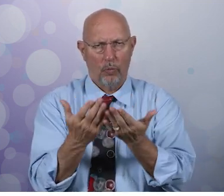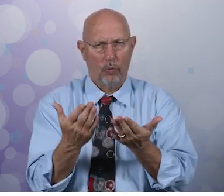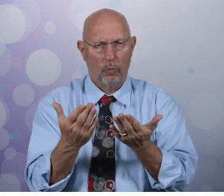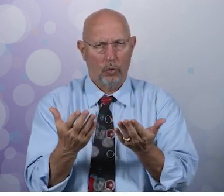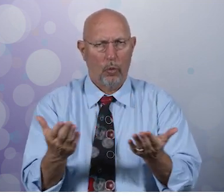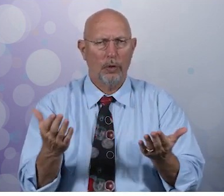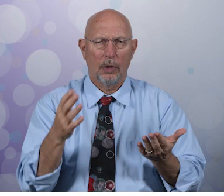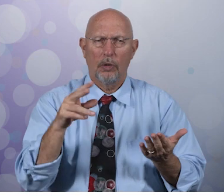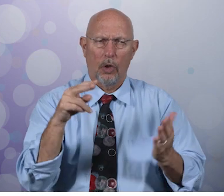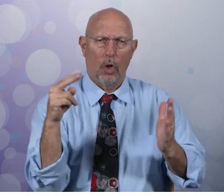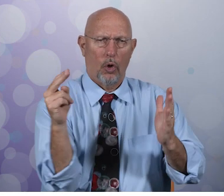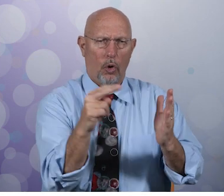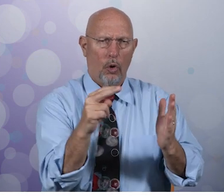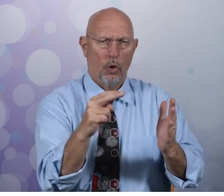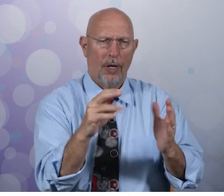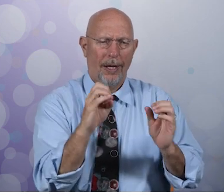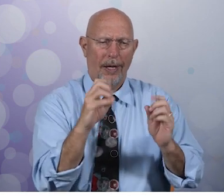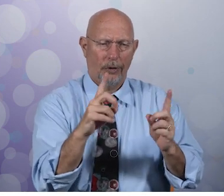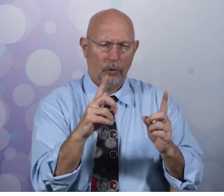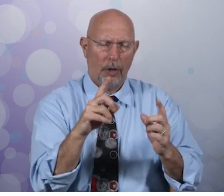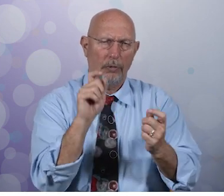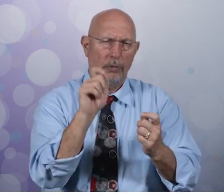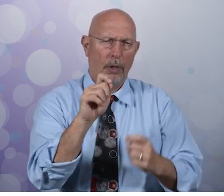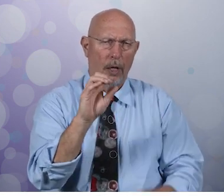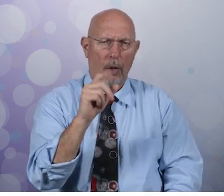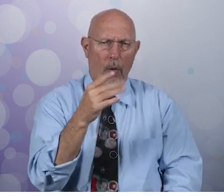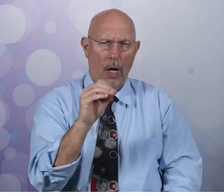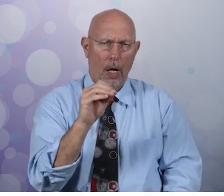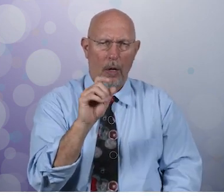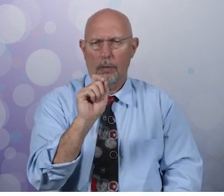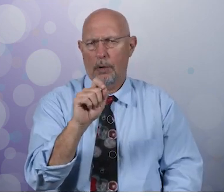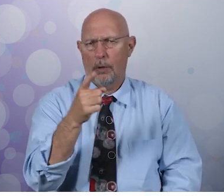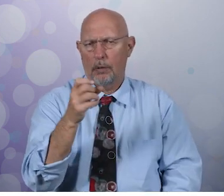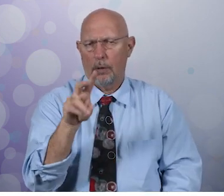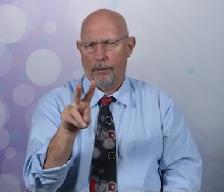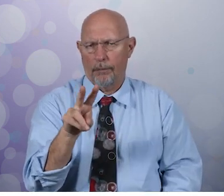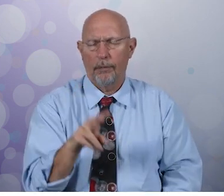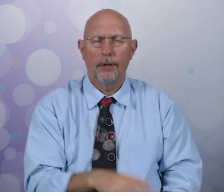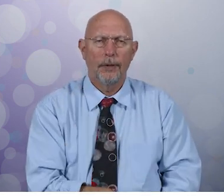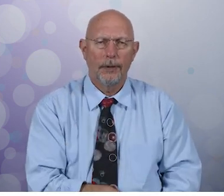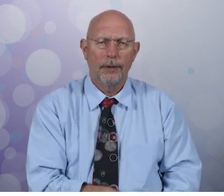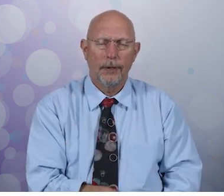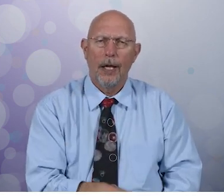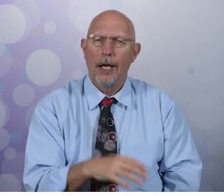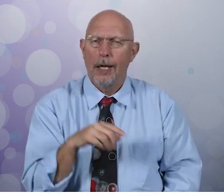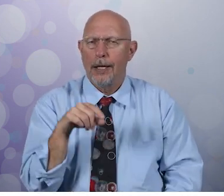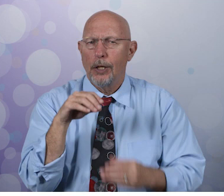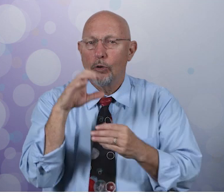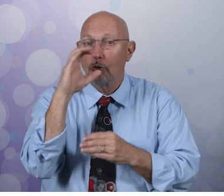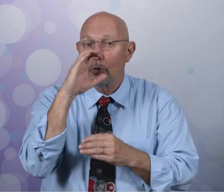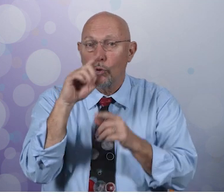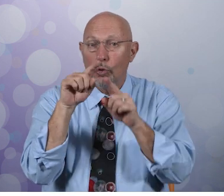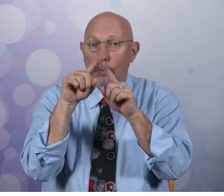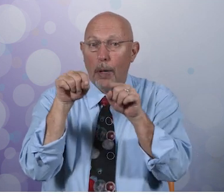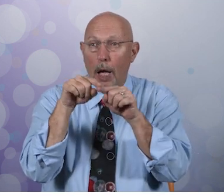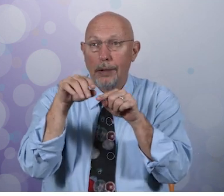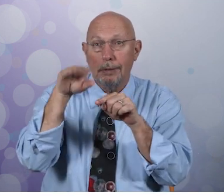please visit education.ohio.gov. In the search box in the top right corner of the website,